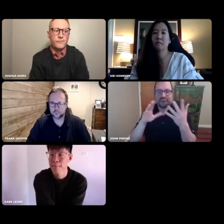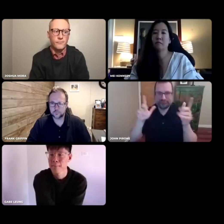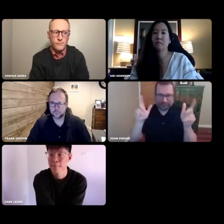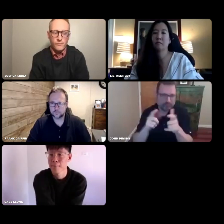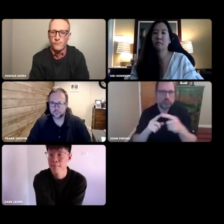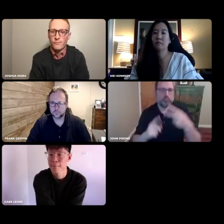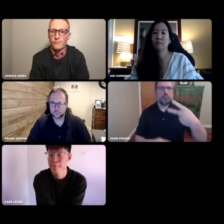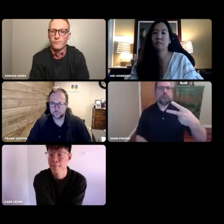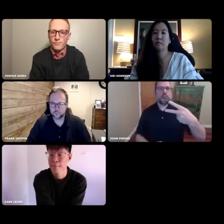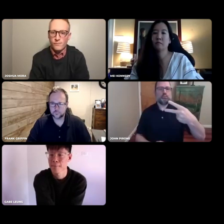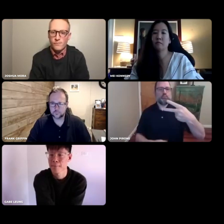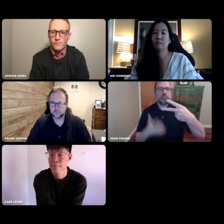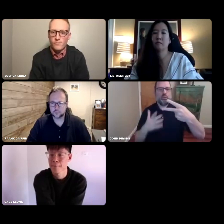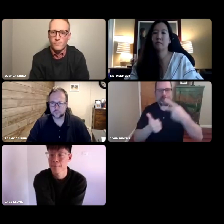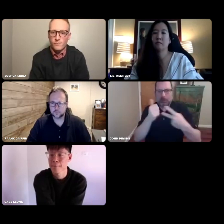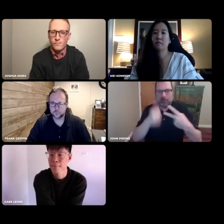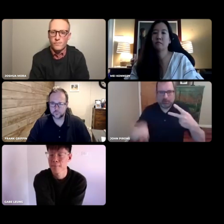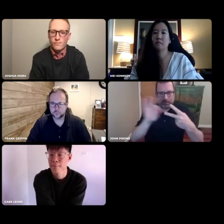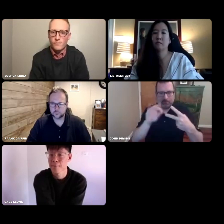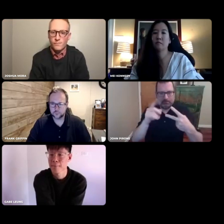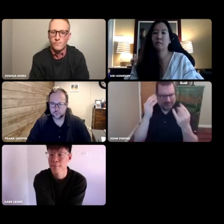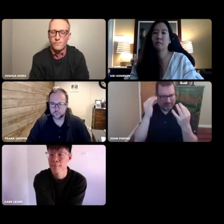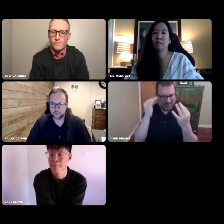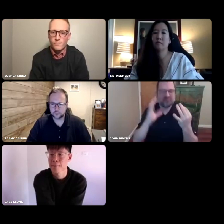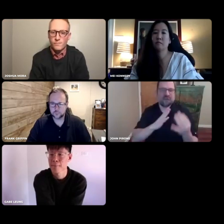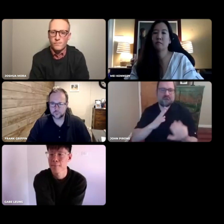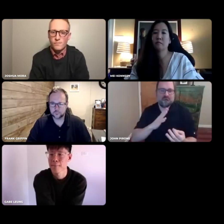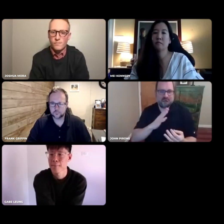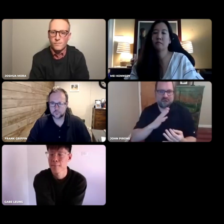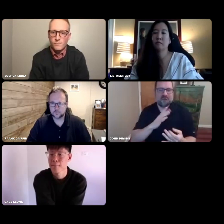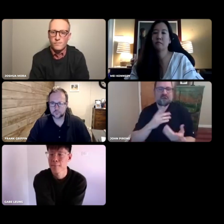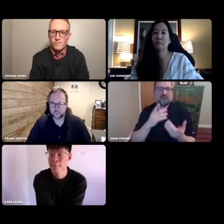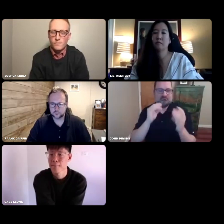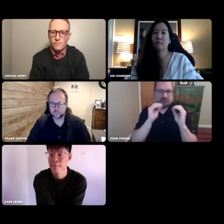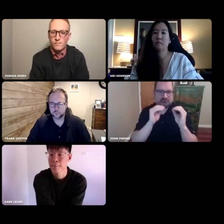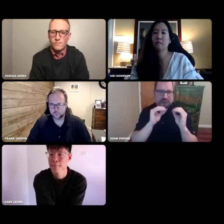Maybe there's 4-5 goals you want to accomplish, but trim it to the two.